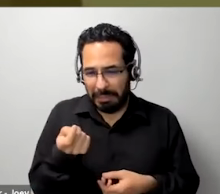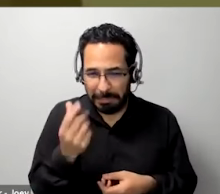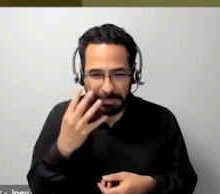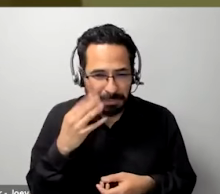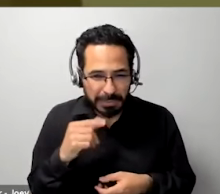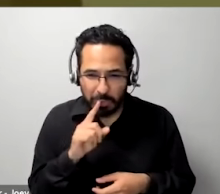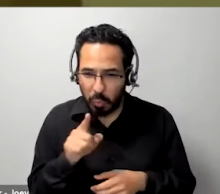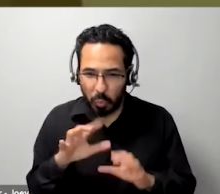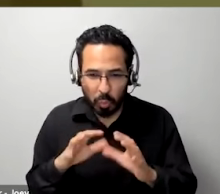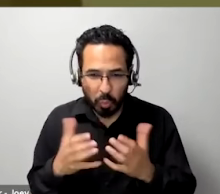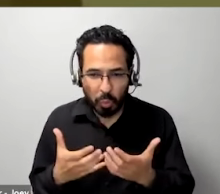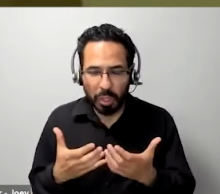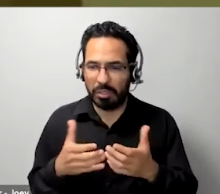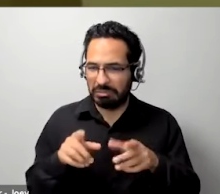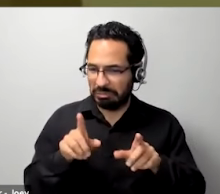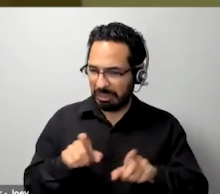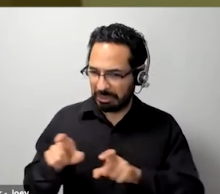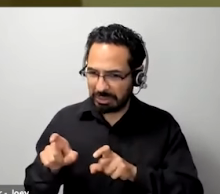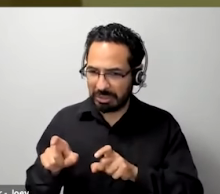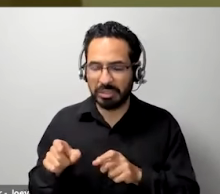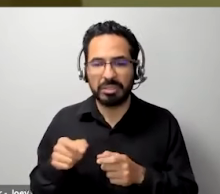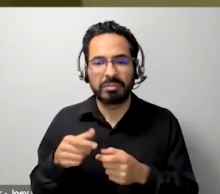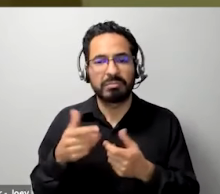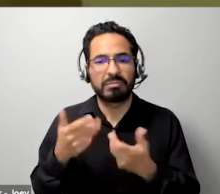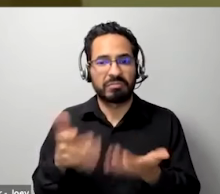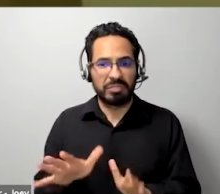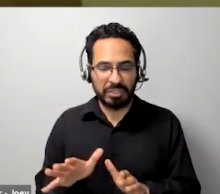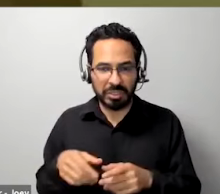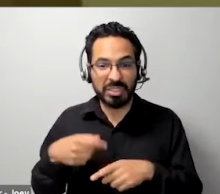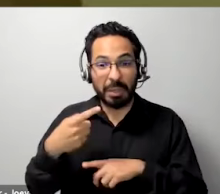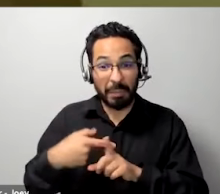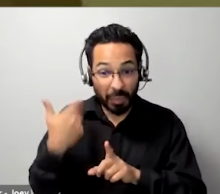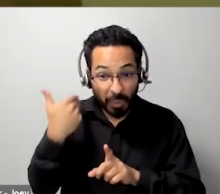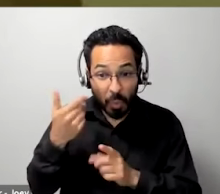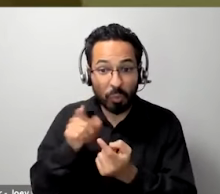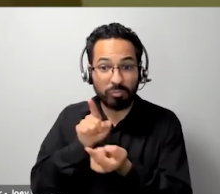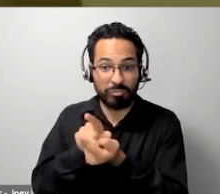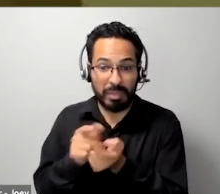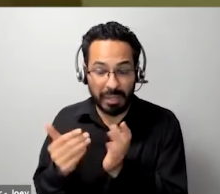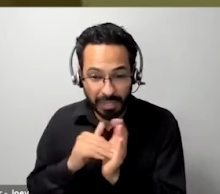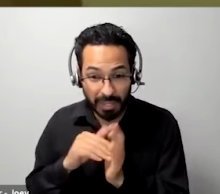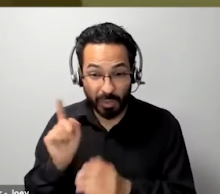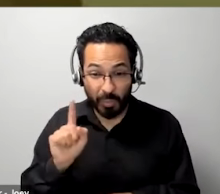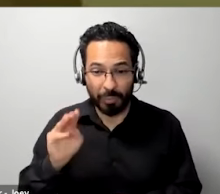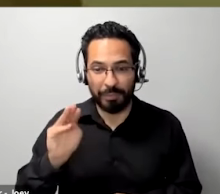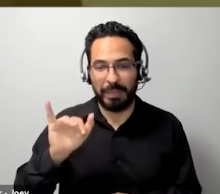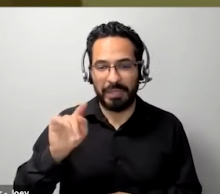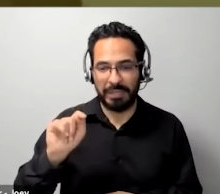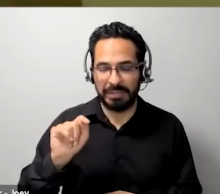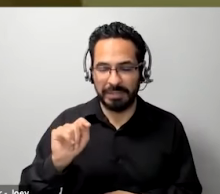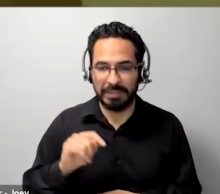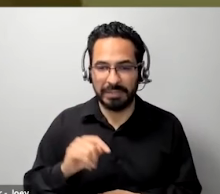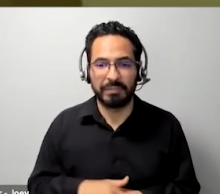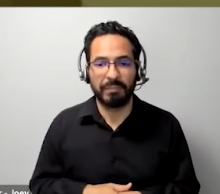and doing some testing, ran to her again just a month ago up at MIT, and I was doing a speaking engagement for them